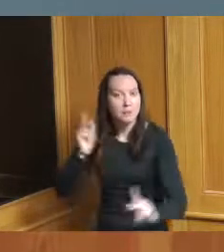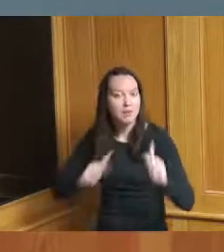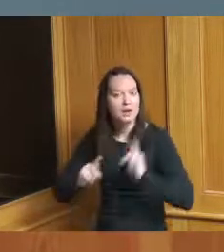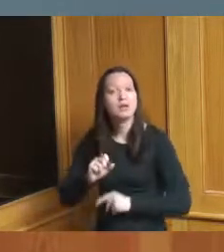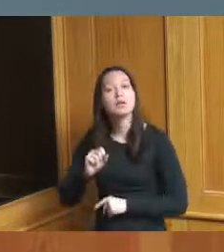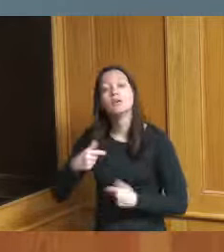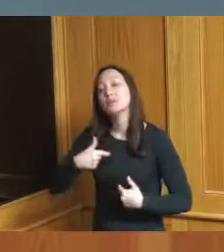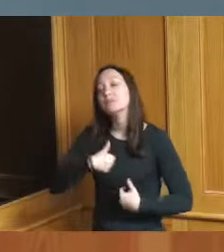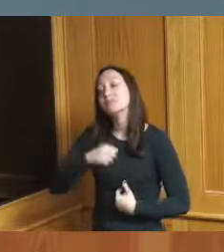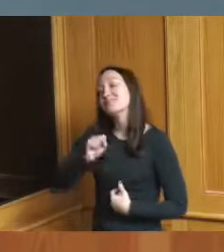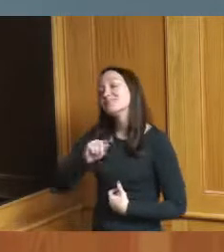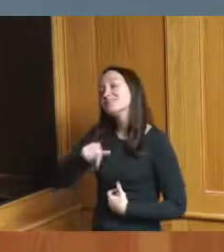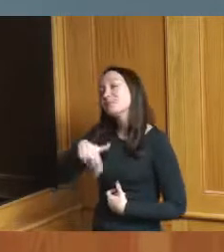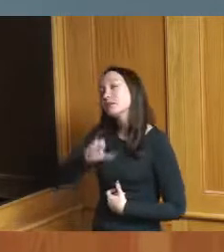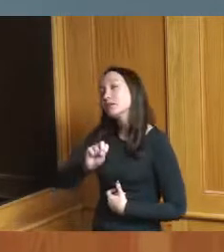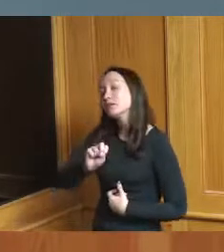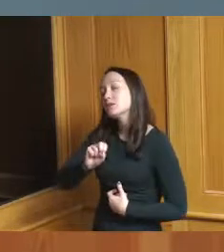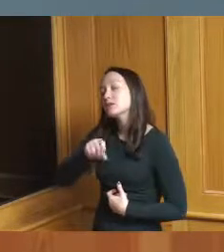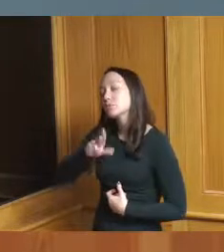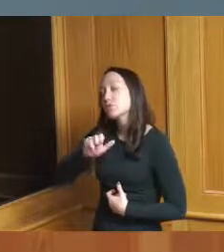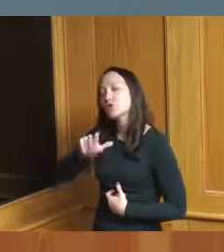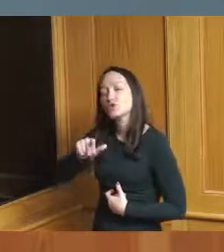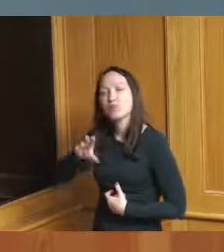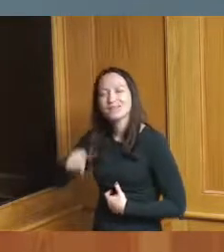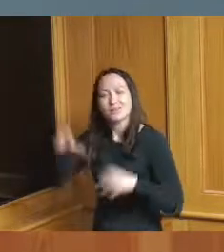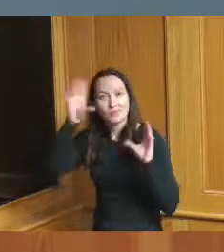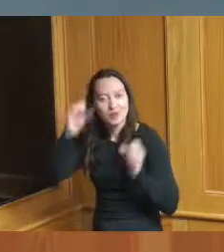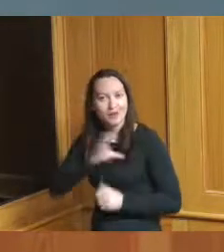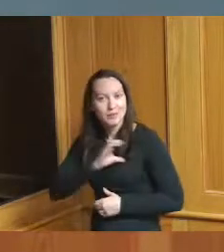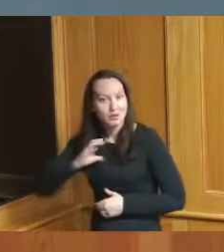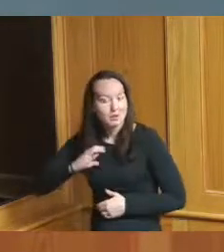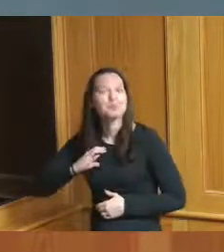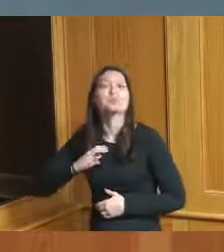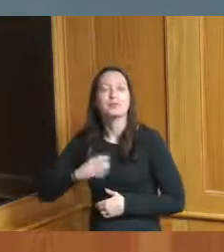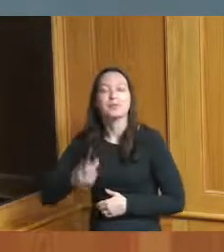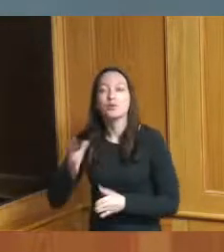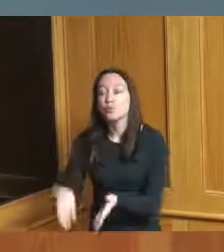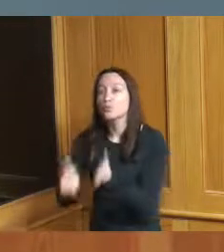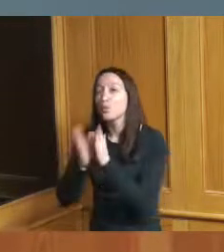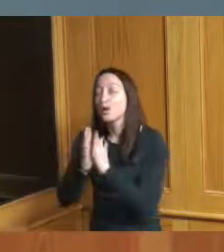Dumas President of the Hamilton County commission requested Hamilton County board of Commissioners